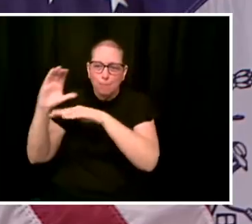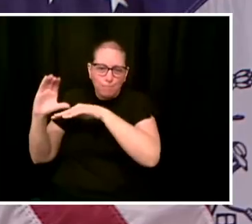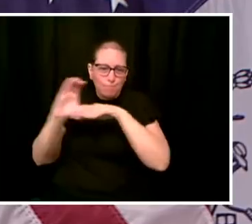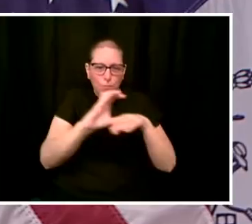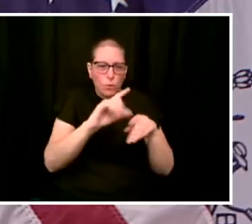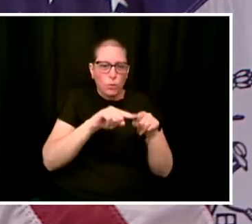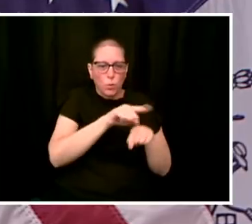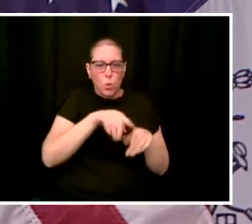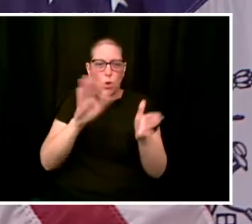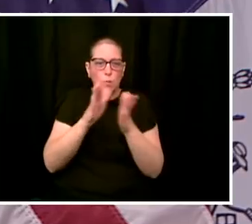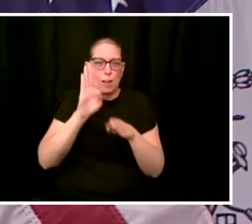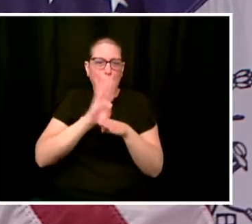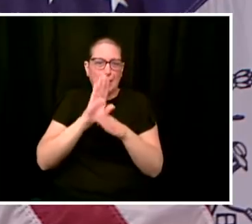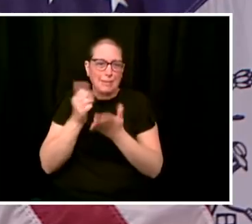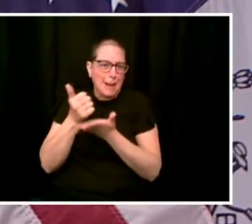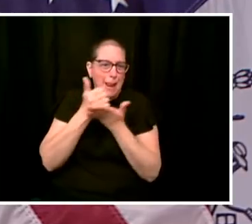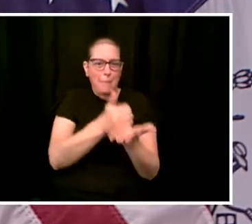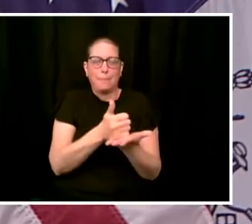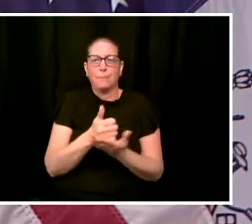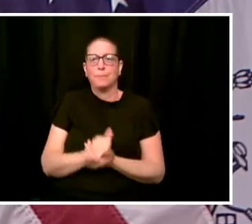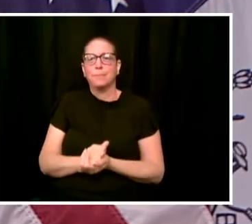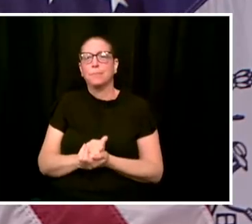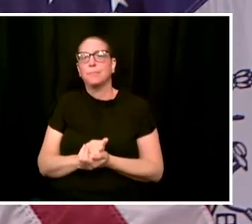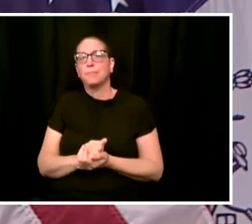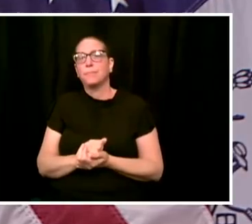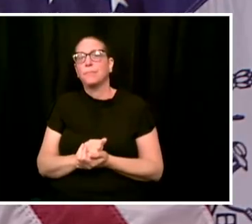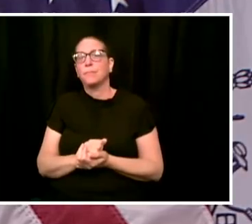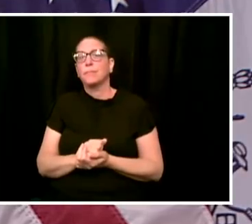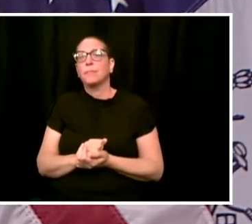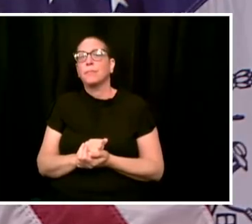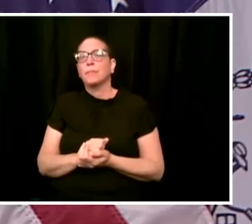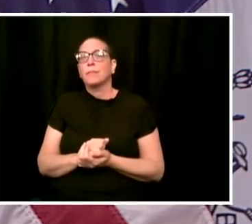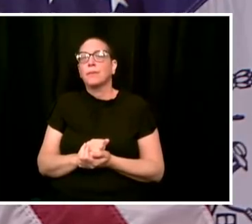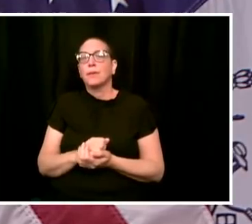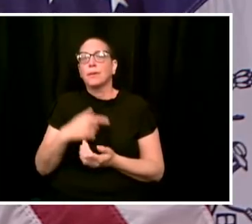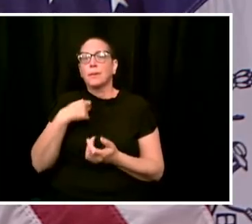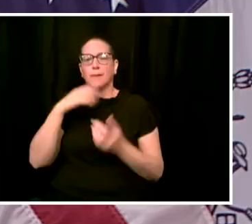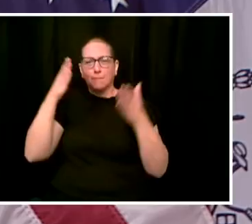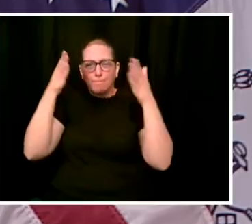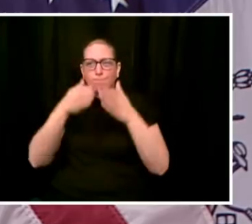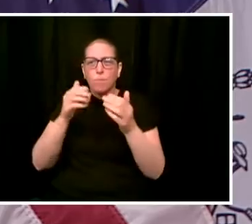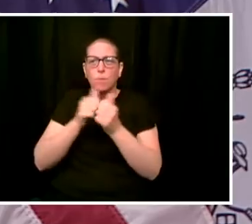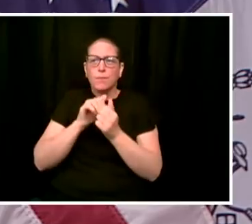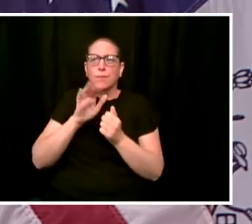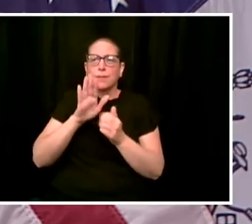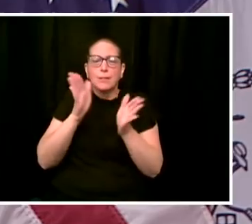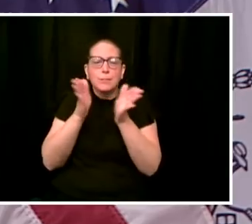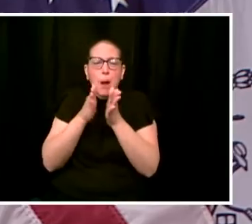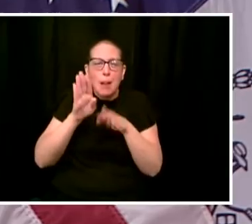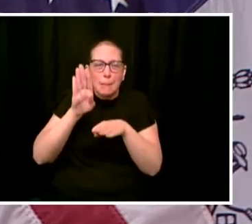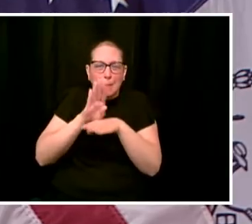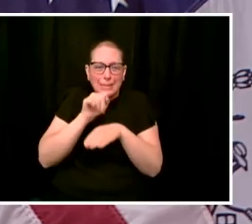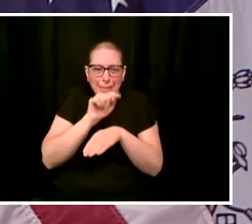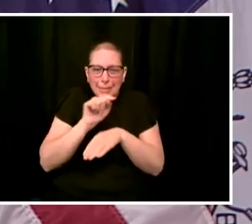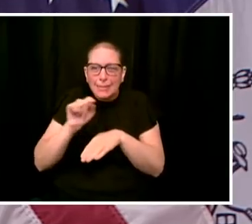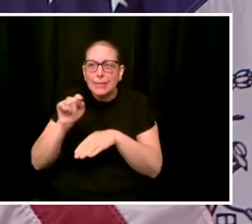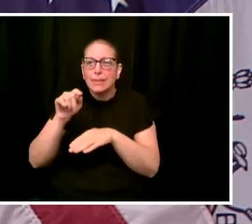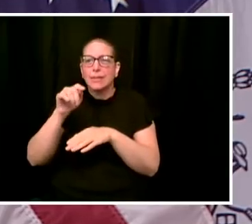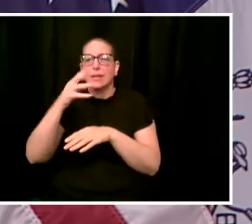SUSTAINABLE SOURCE OF SUPPORT. TO HELP THEM COME BACK AND PARTICULARLY THE